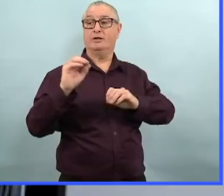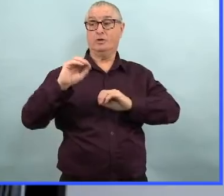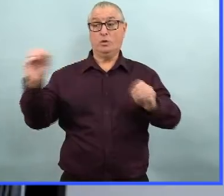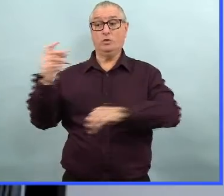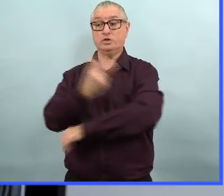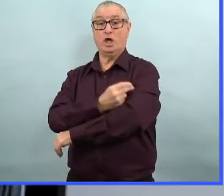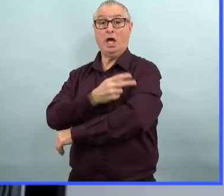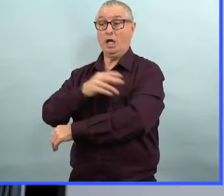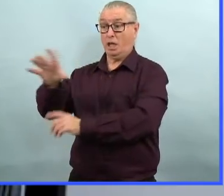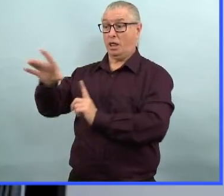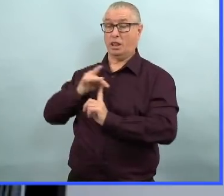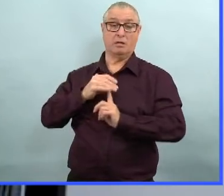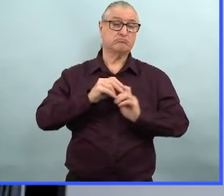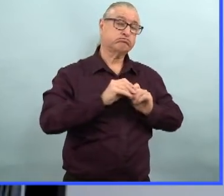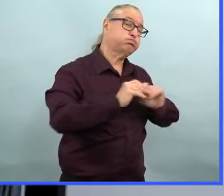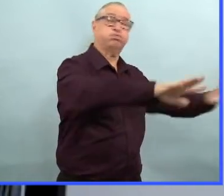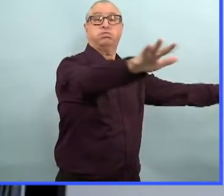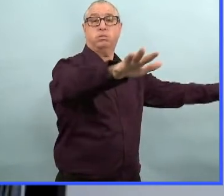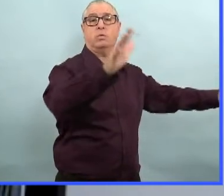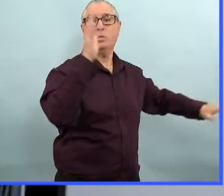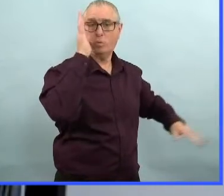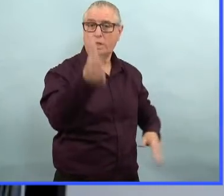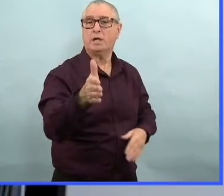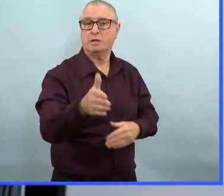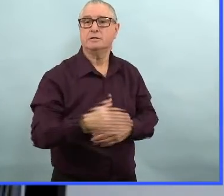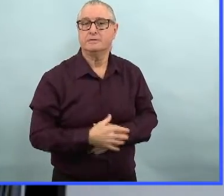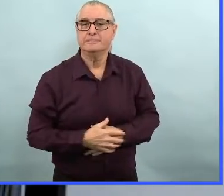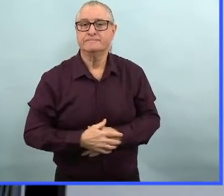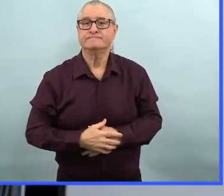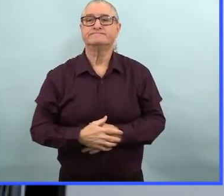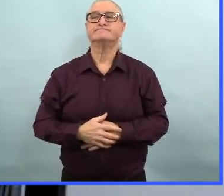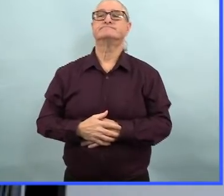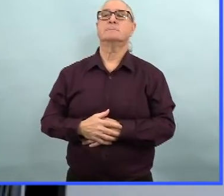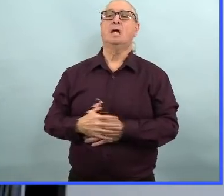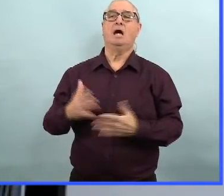deaths we want to prevent severe outcomes we want to protect our health care system